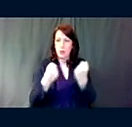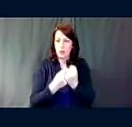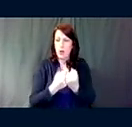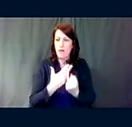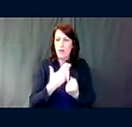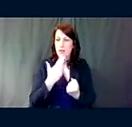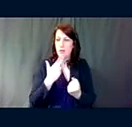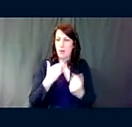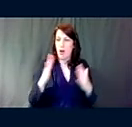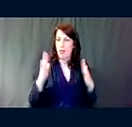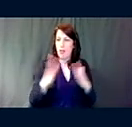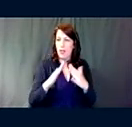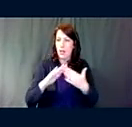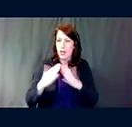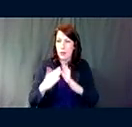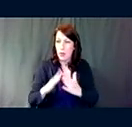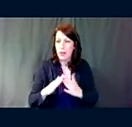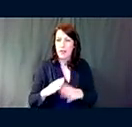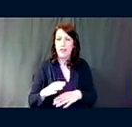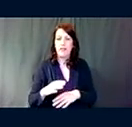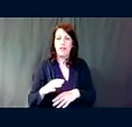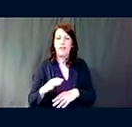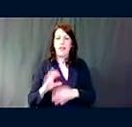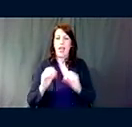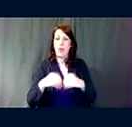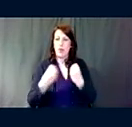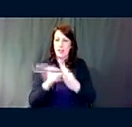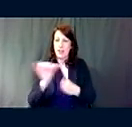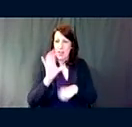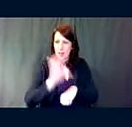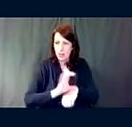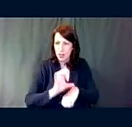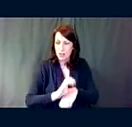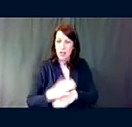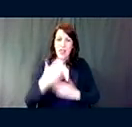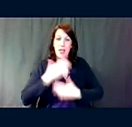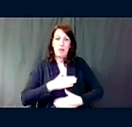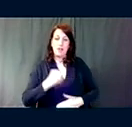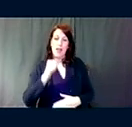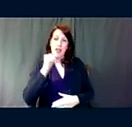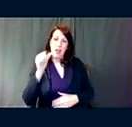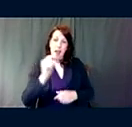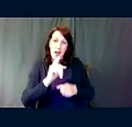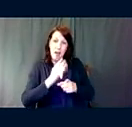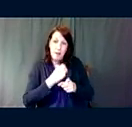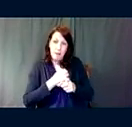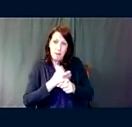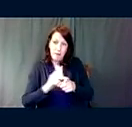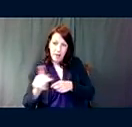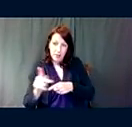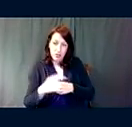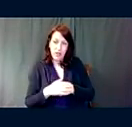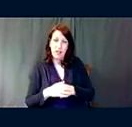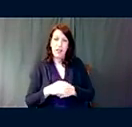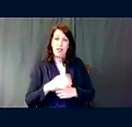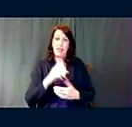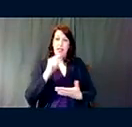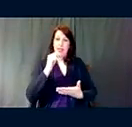SOCIAL SUPPORT OF A SMALL COMMUNITY ORGANIZATION LIKE A CHURCH. THEY APPRECIATED THE NON-PROFESSIONAL.